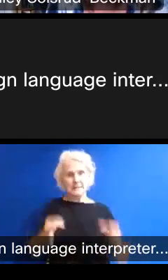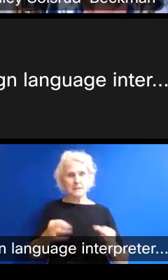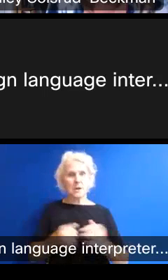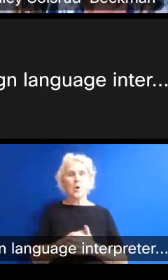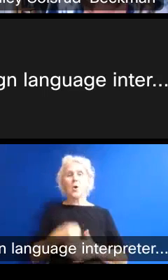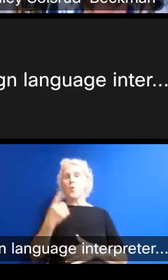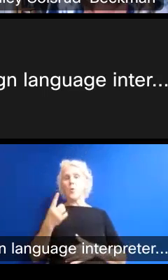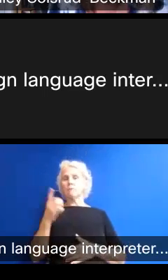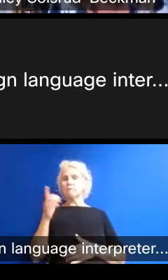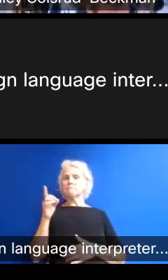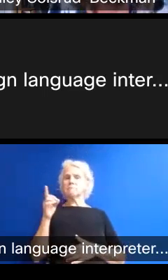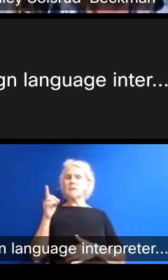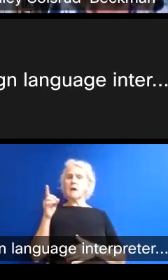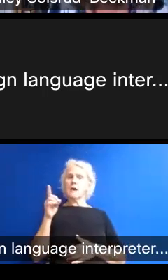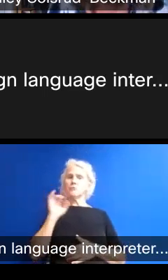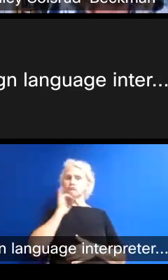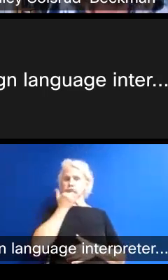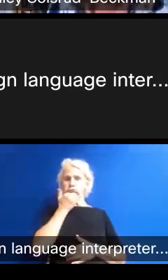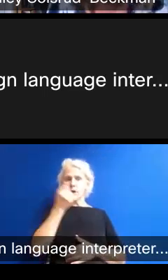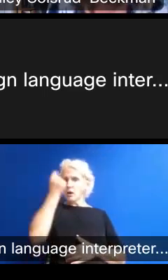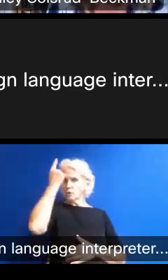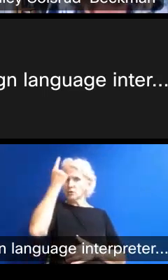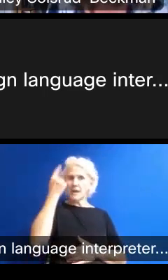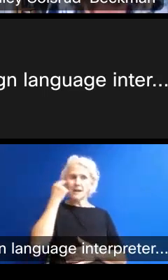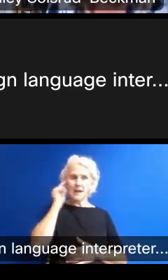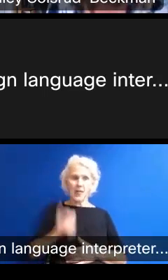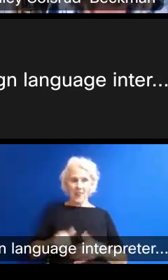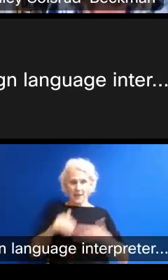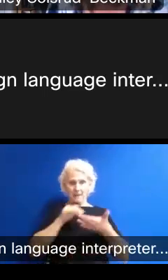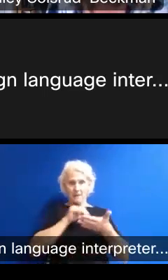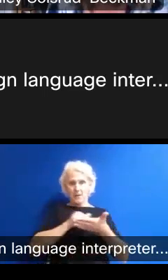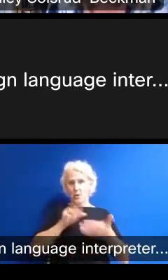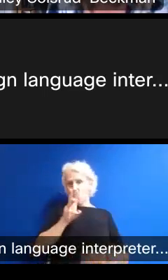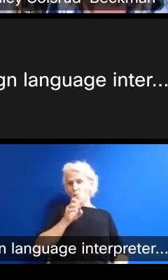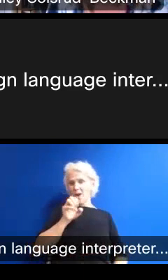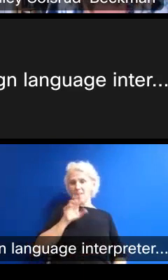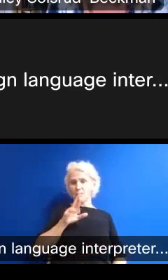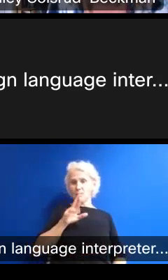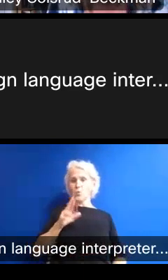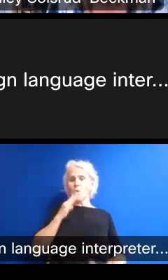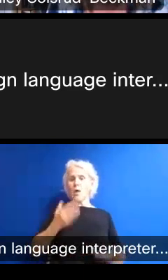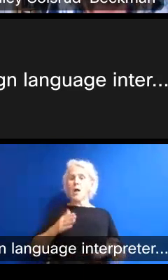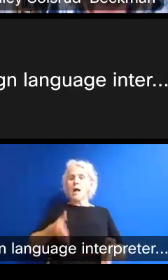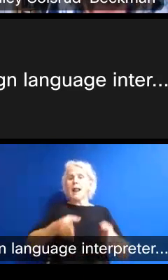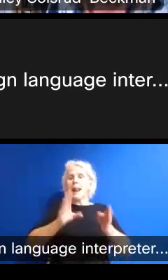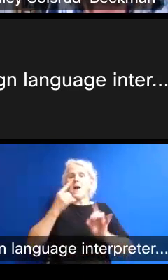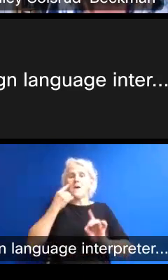that we've heard is that the waiver grants placement authority, and I think that that's